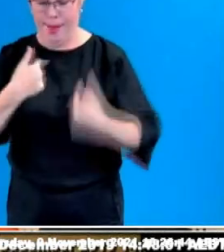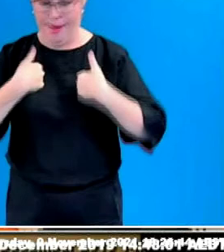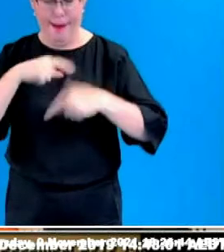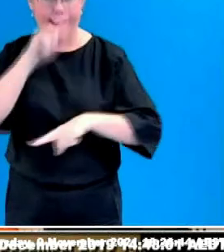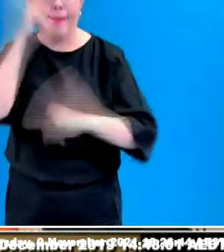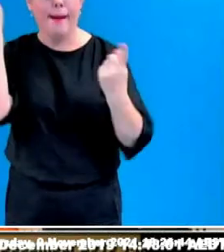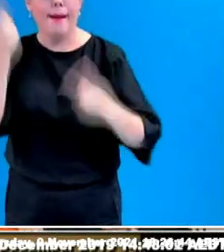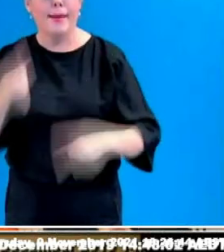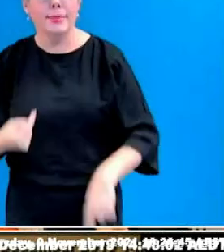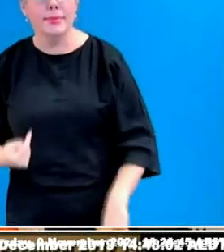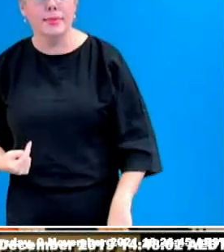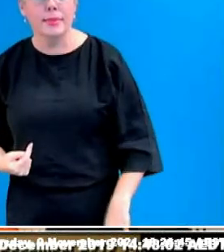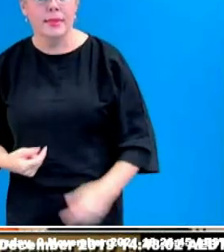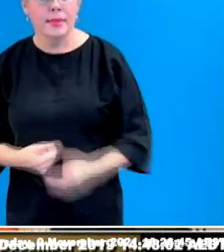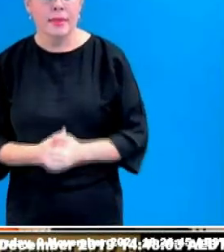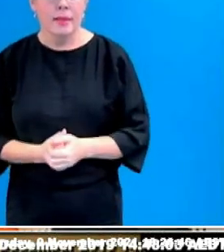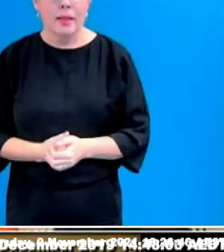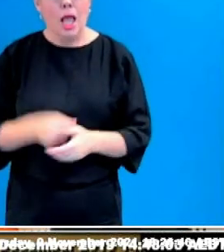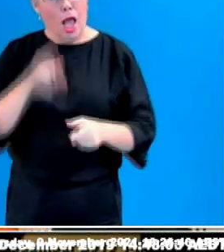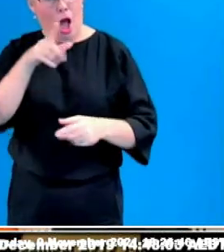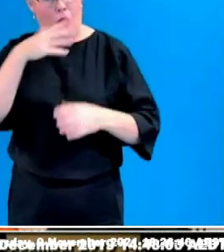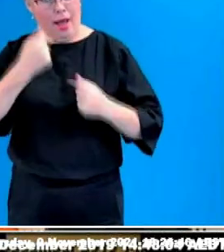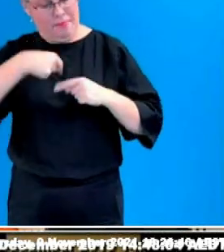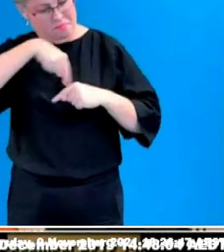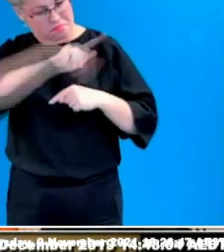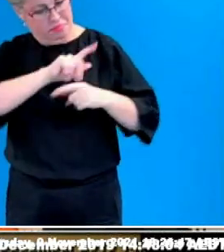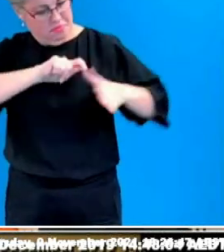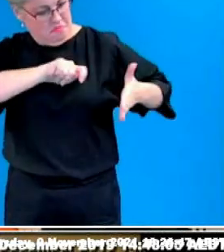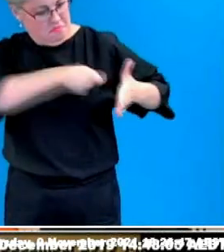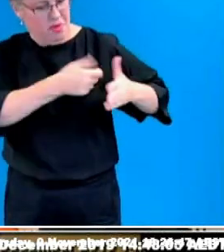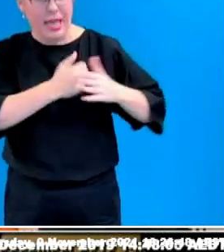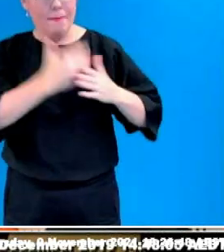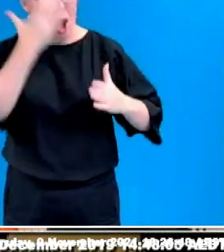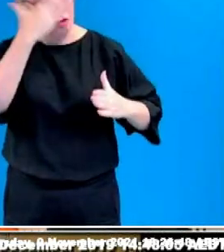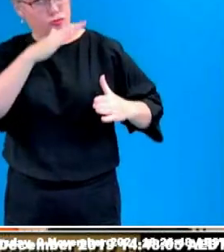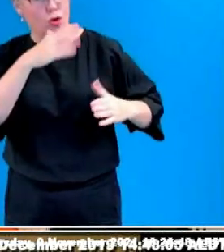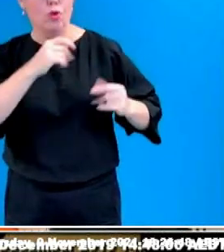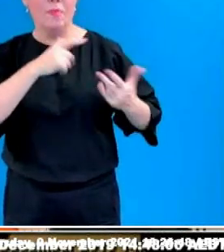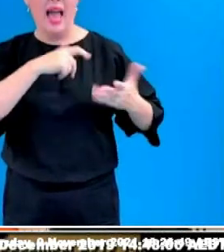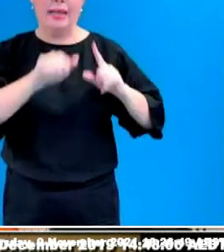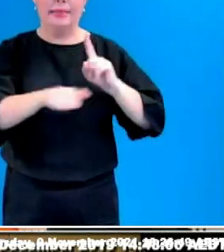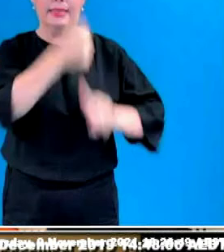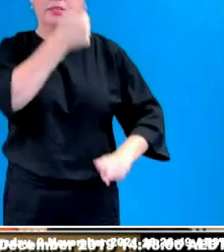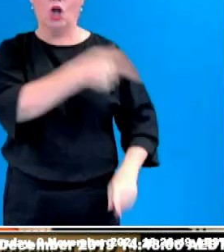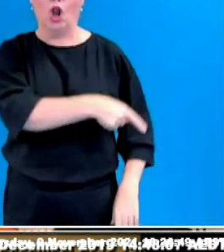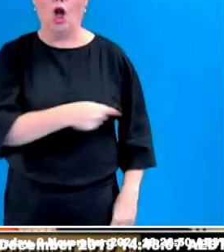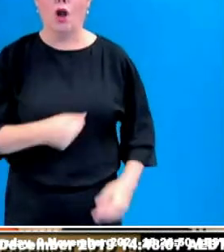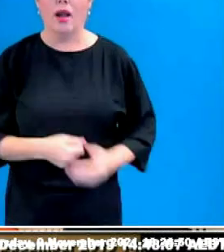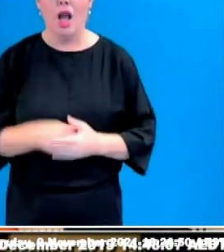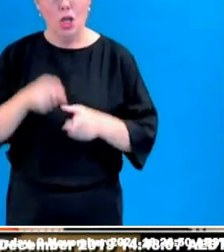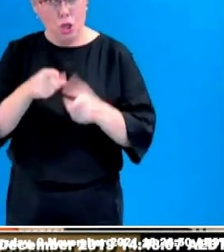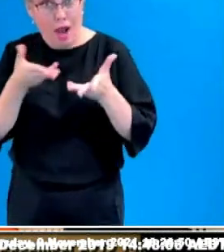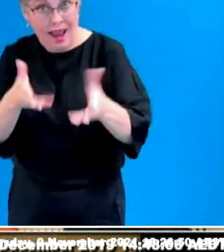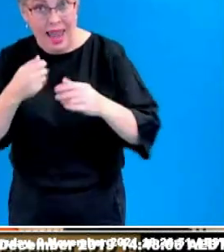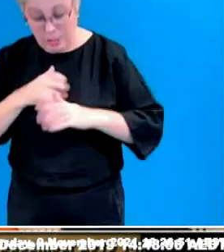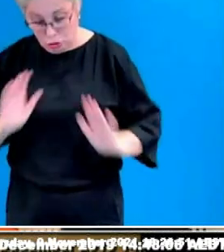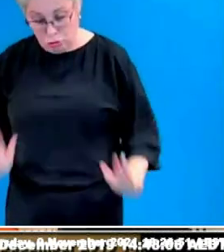I'm in a group home, the doors get locked at 6 o'clock. You're allowed to have children; I'm not. Why? Because I've got a disability.